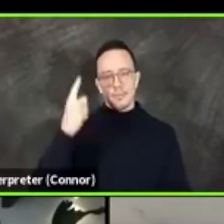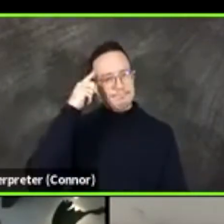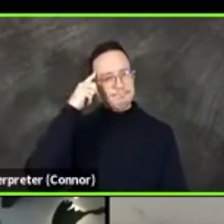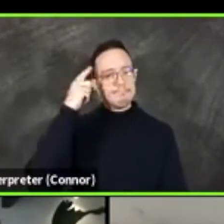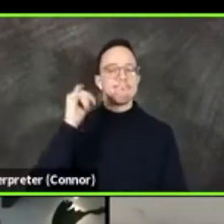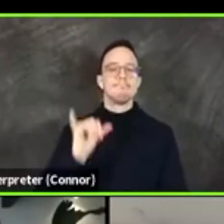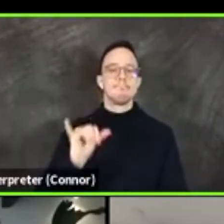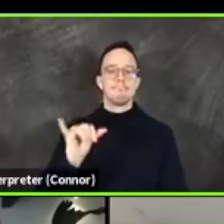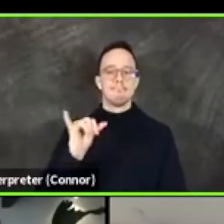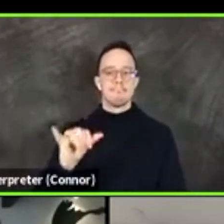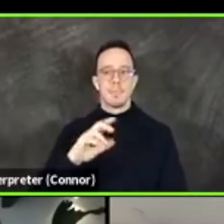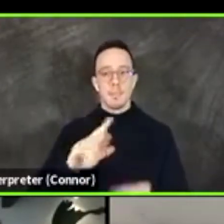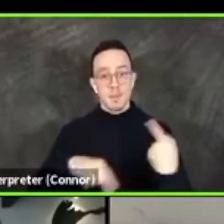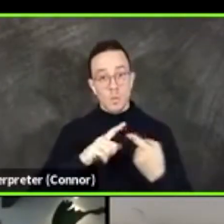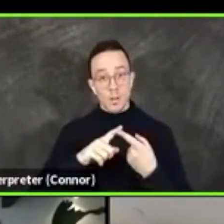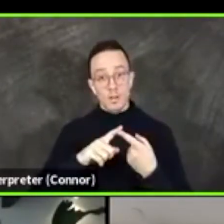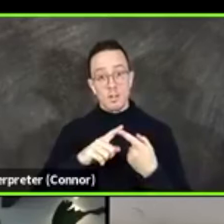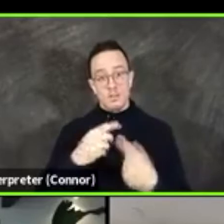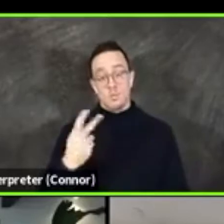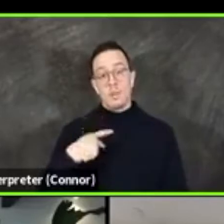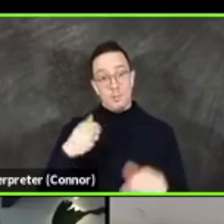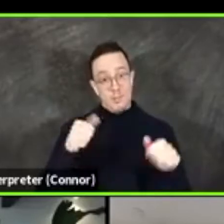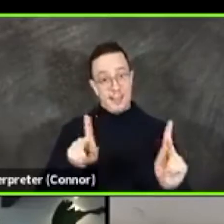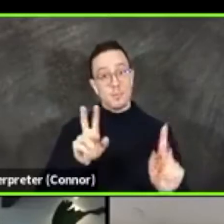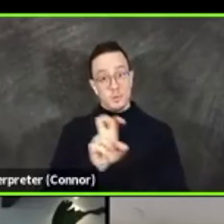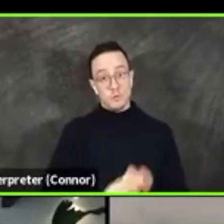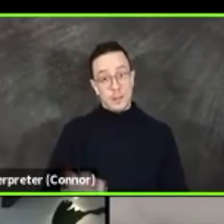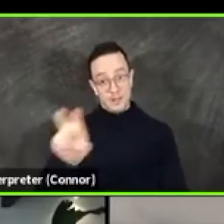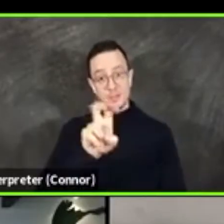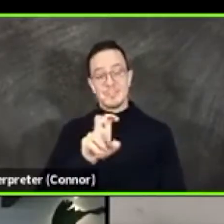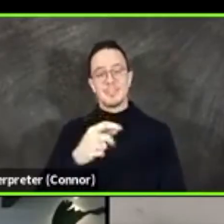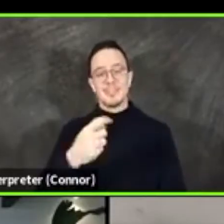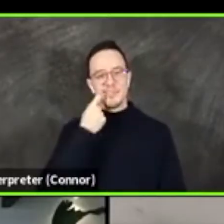WHEN WE COULD TRAVEL -- I WAS ON, SQUAHAMISH --